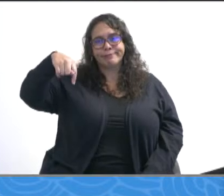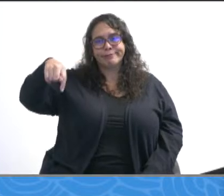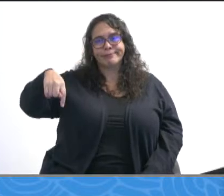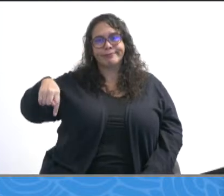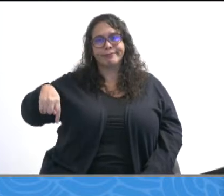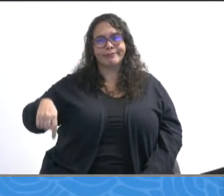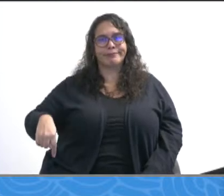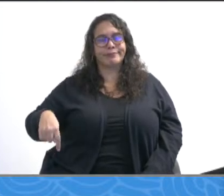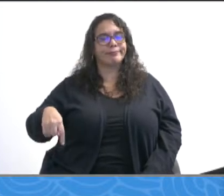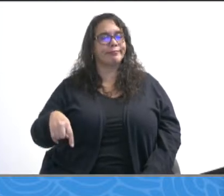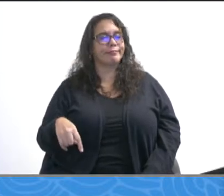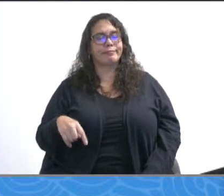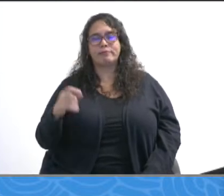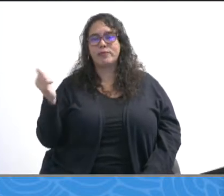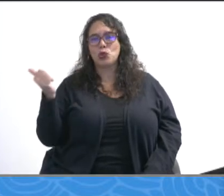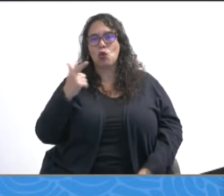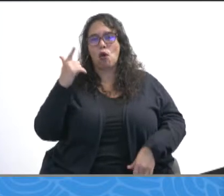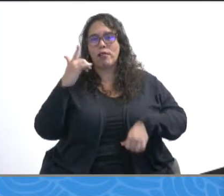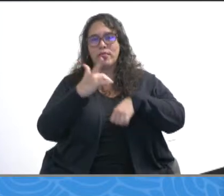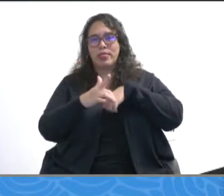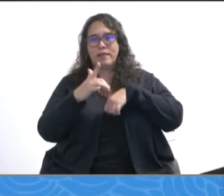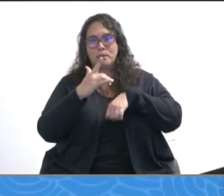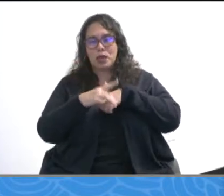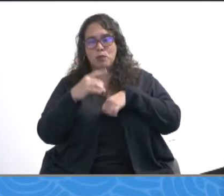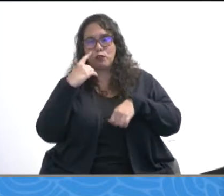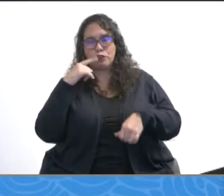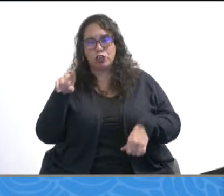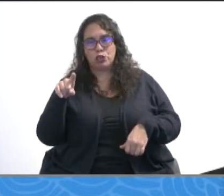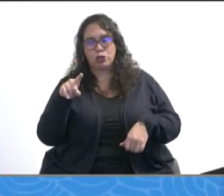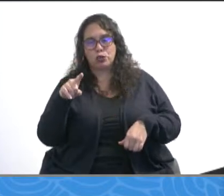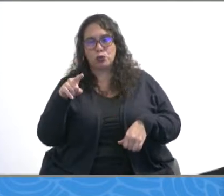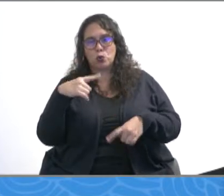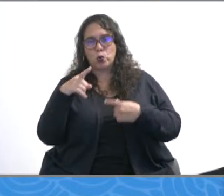And all of this is available for you once you join the ThoughtExchange.